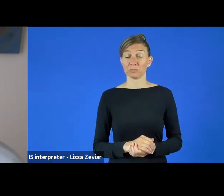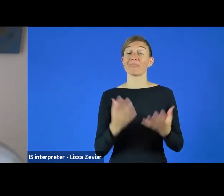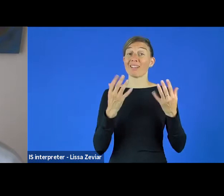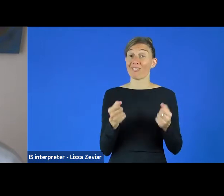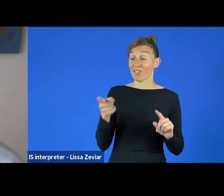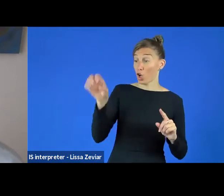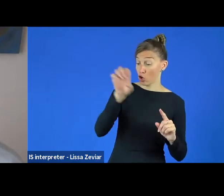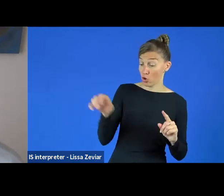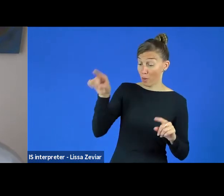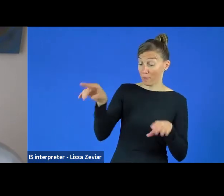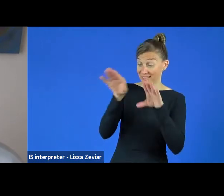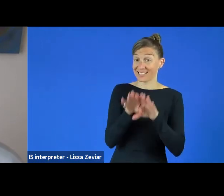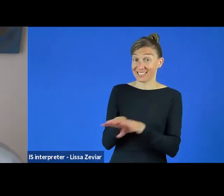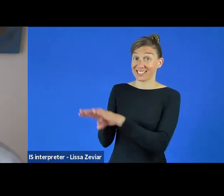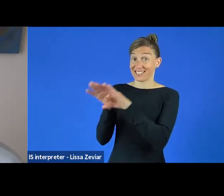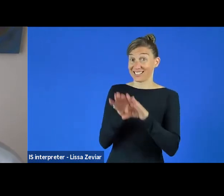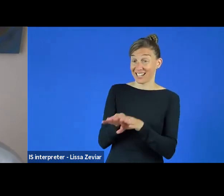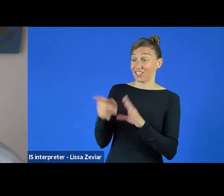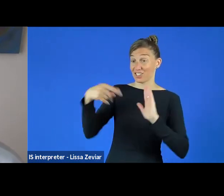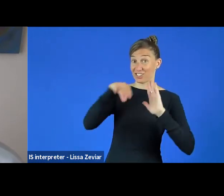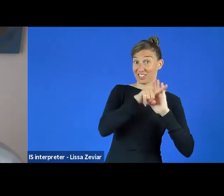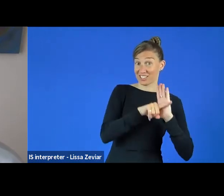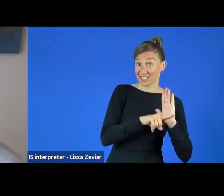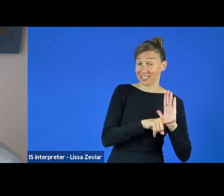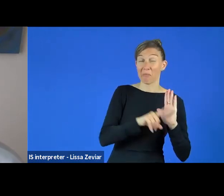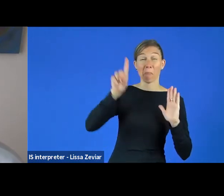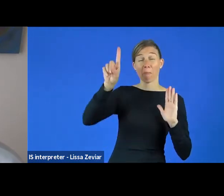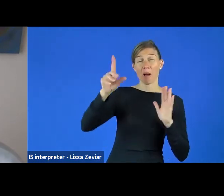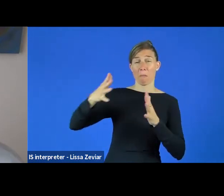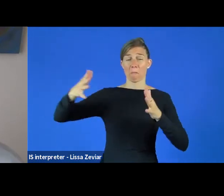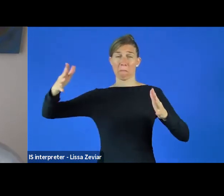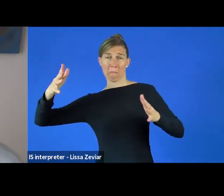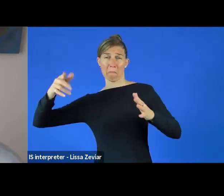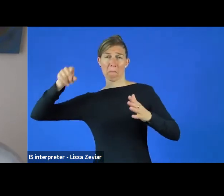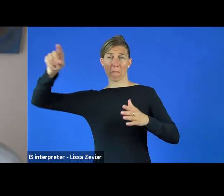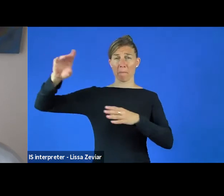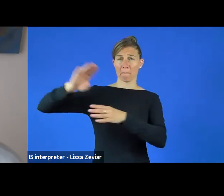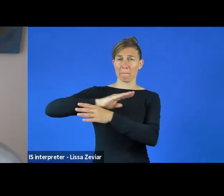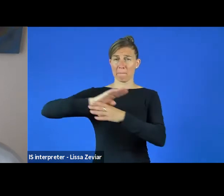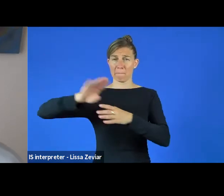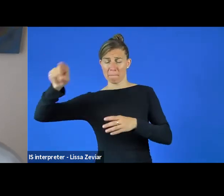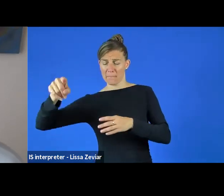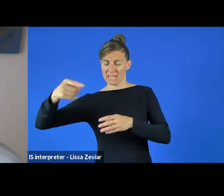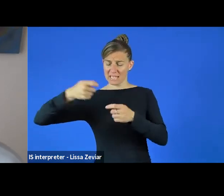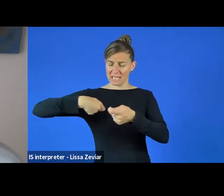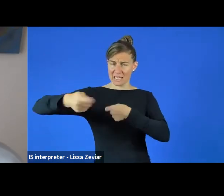But the reality is that bigger business has the most to gain from influencing the process and this is